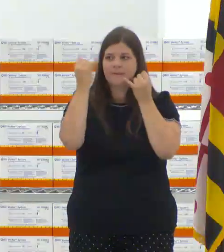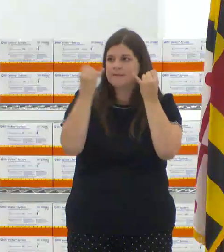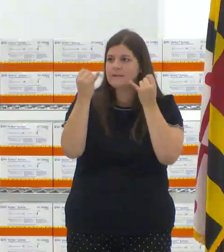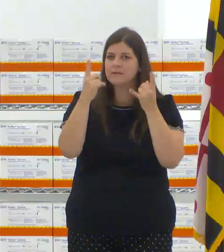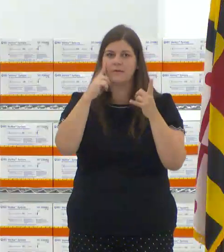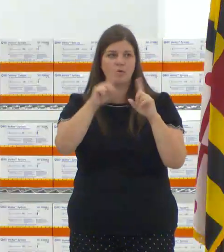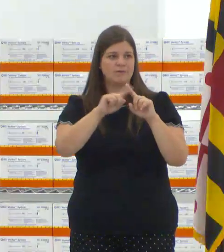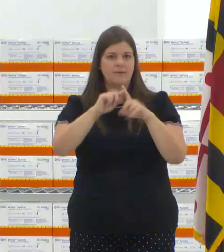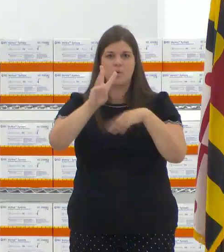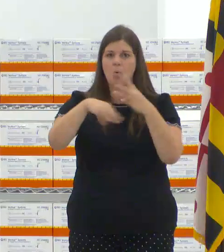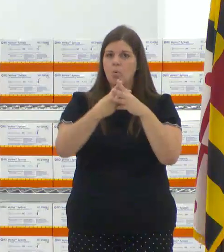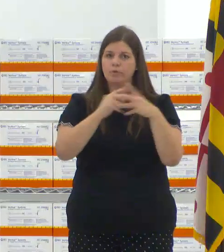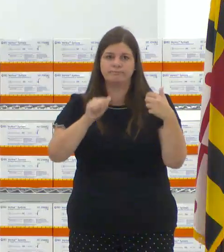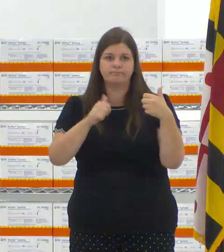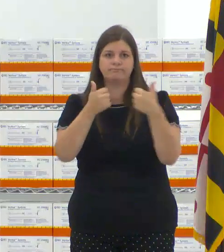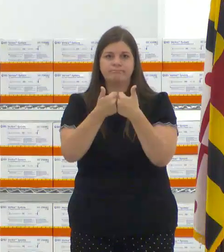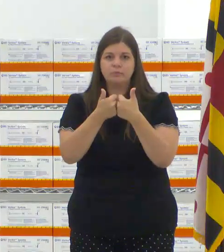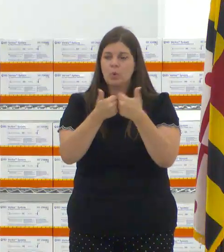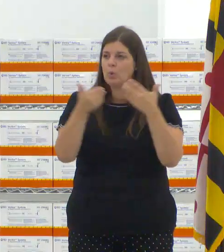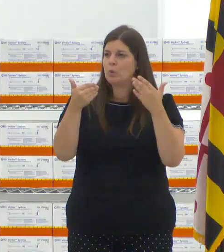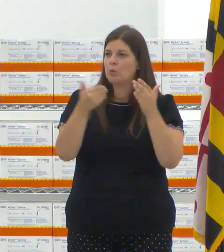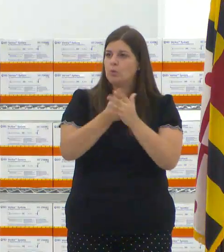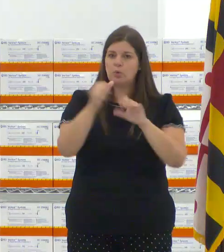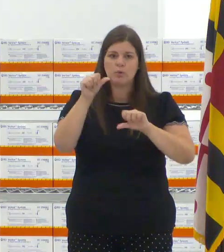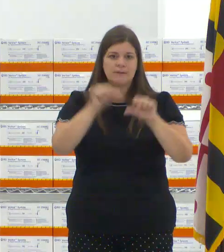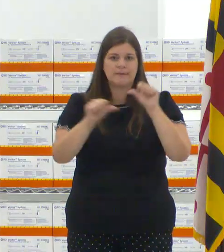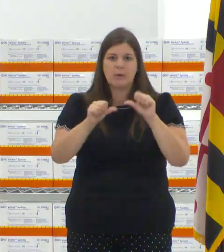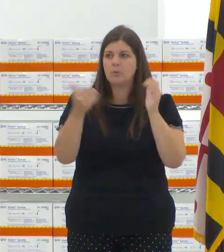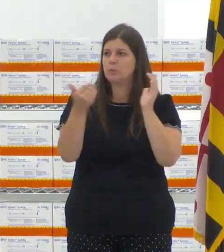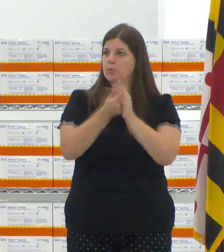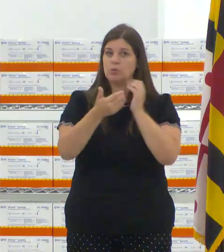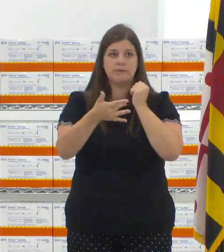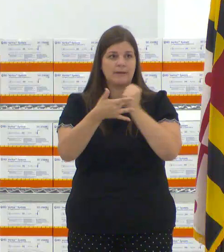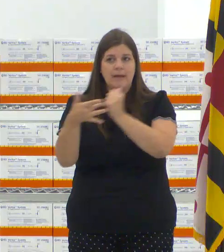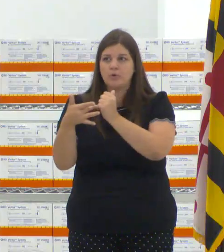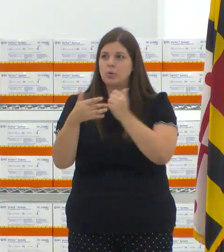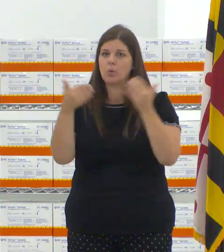We're proud of the 2500 Marylanders who are part of the BD team.